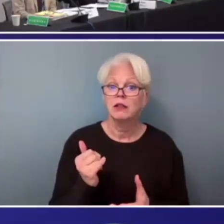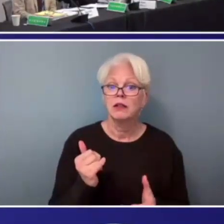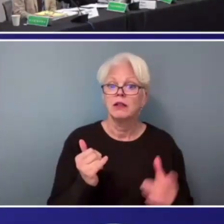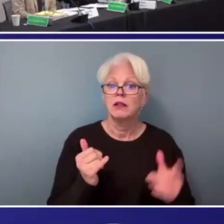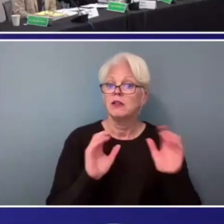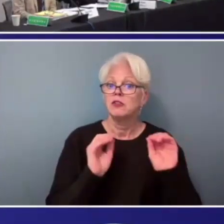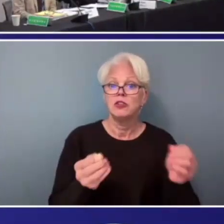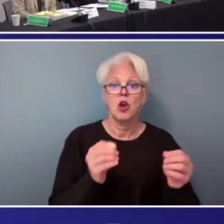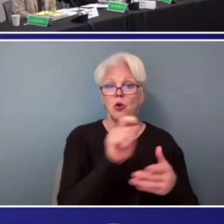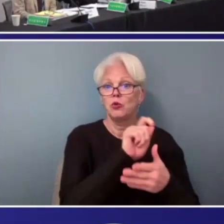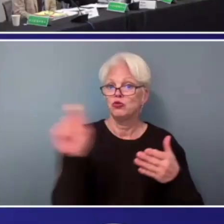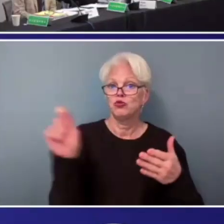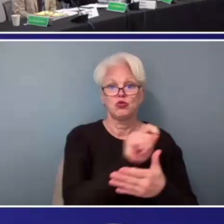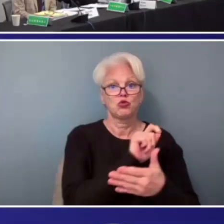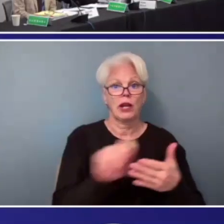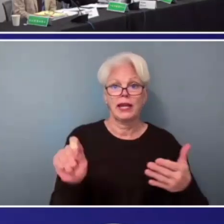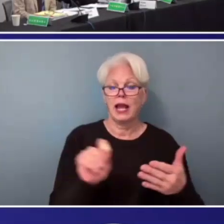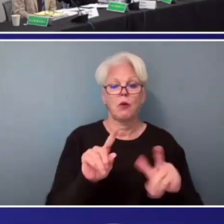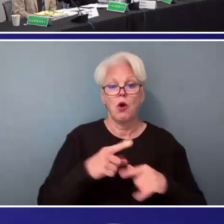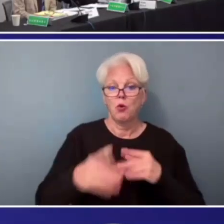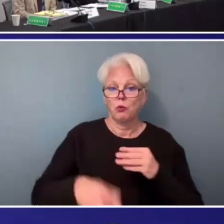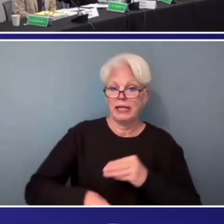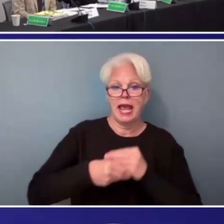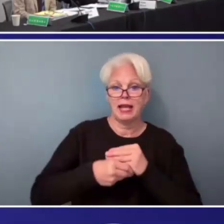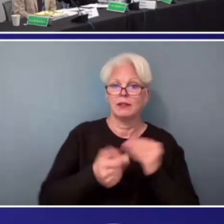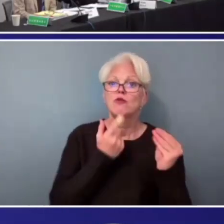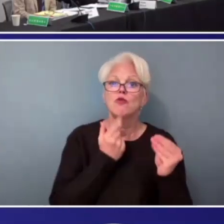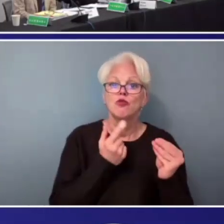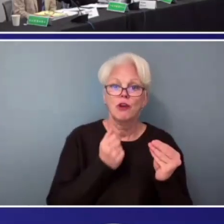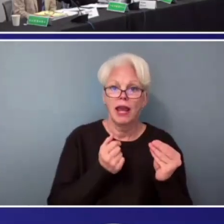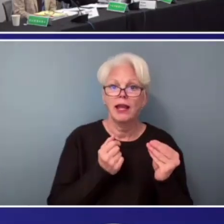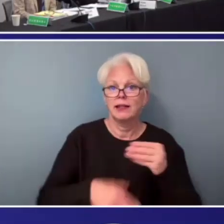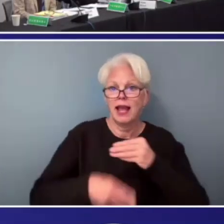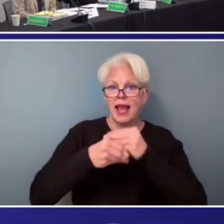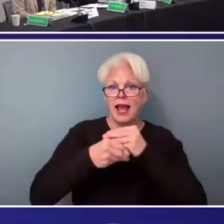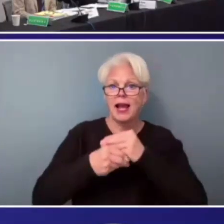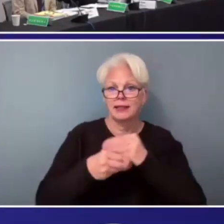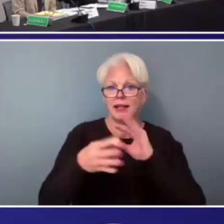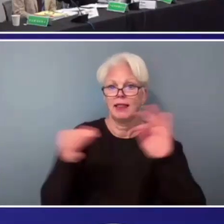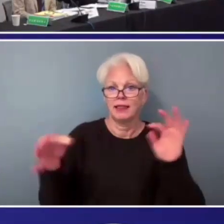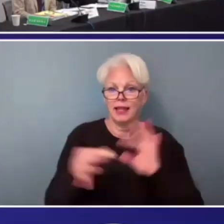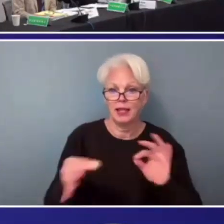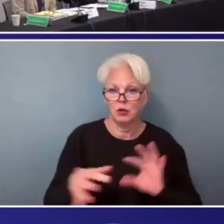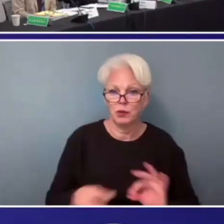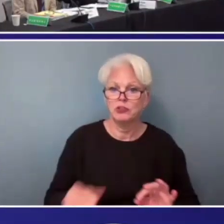language. There is only added language in red. And this language clarifies,